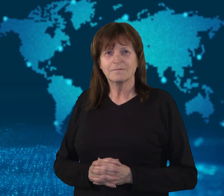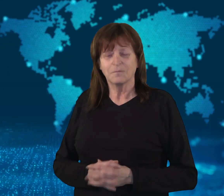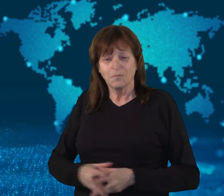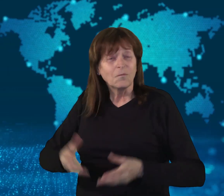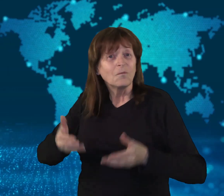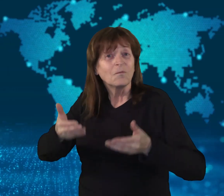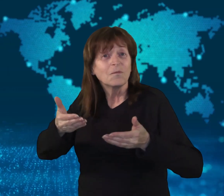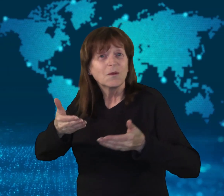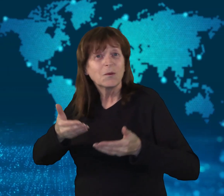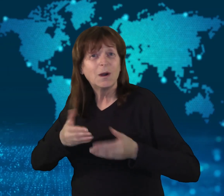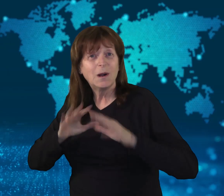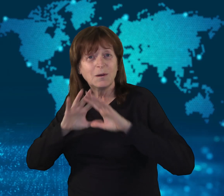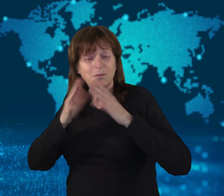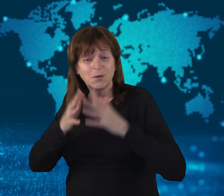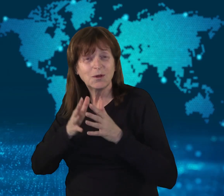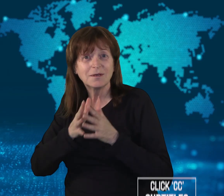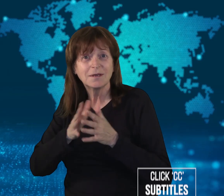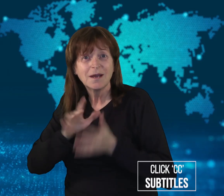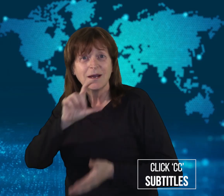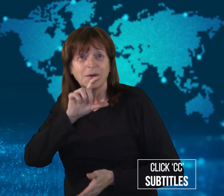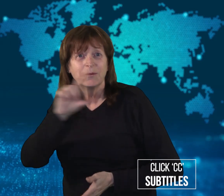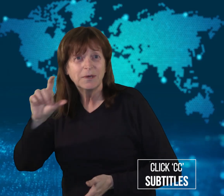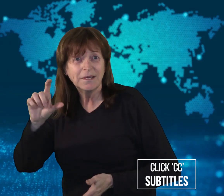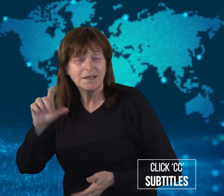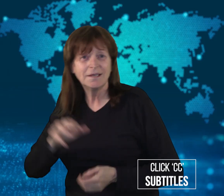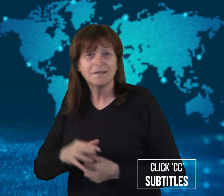Welcome to WorldSign Week!